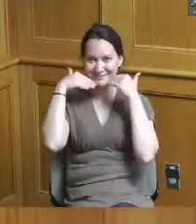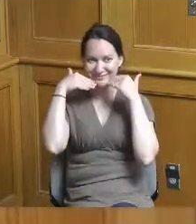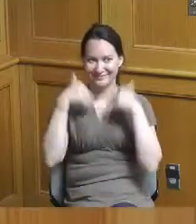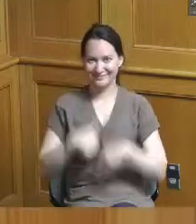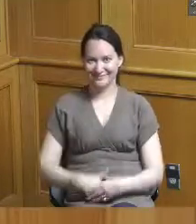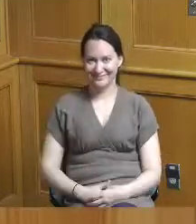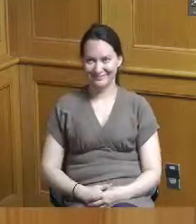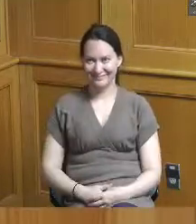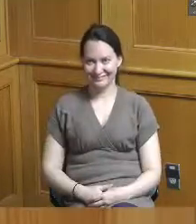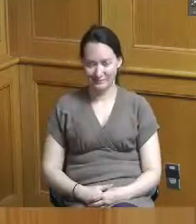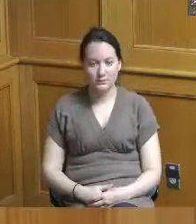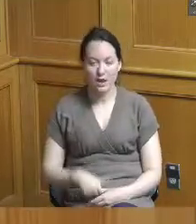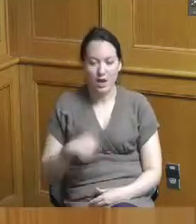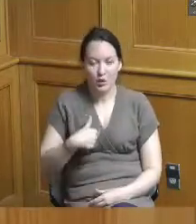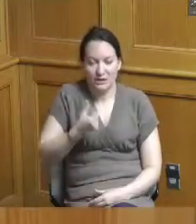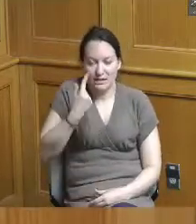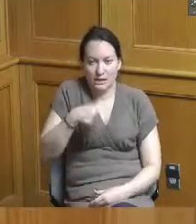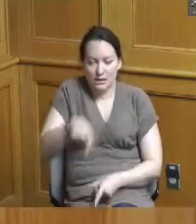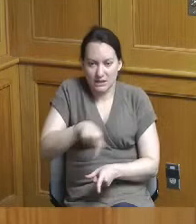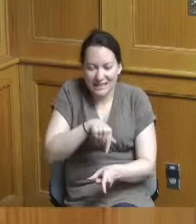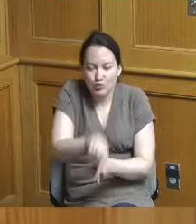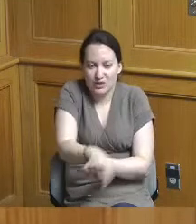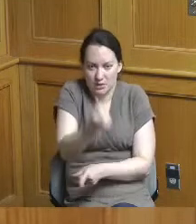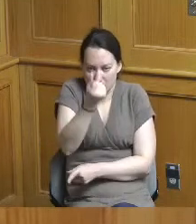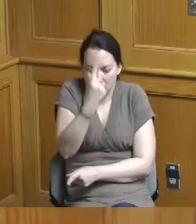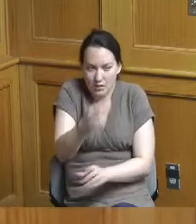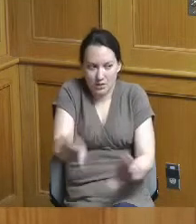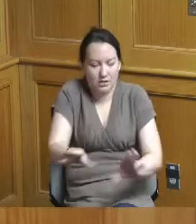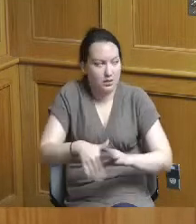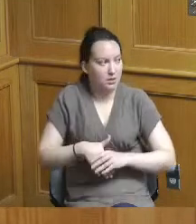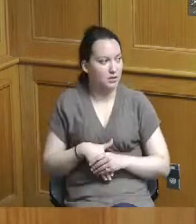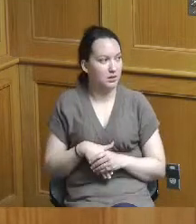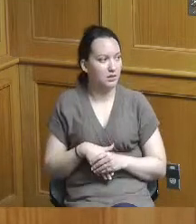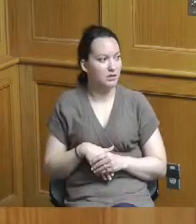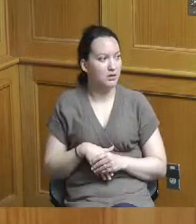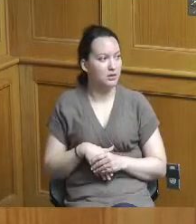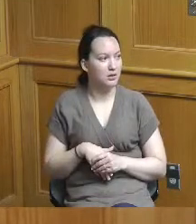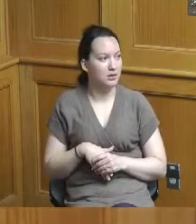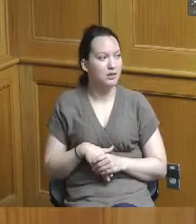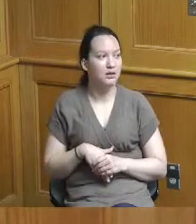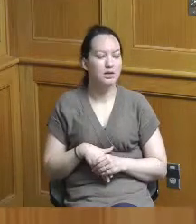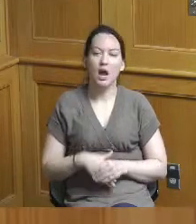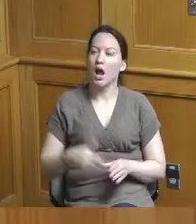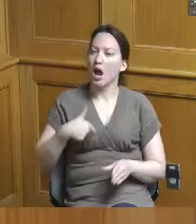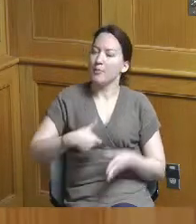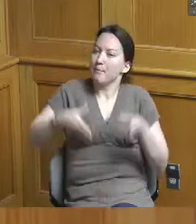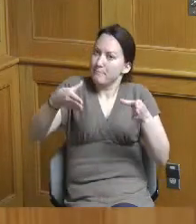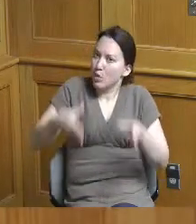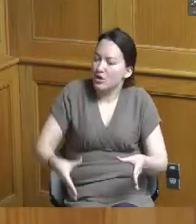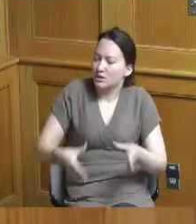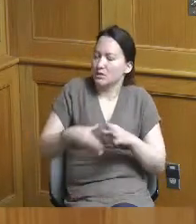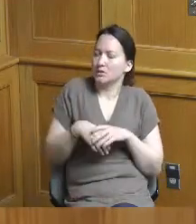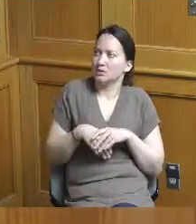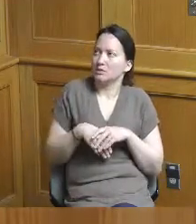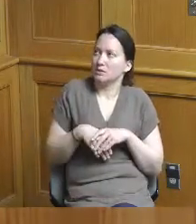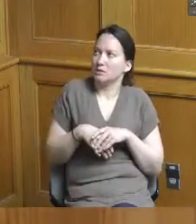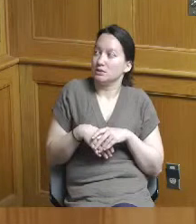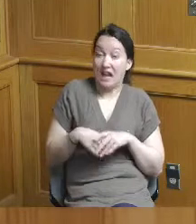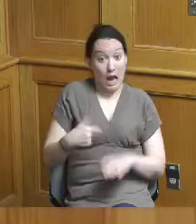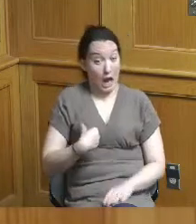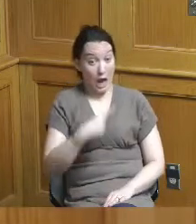someone who really understands this industry I'm you know I'm someone who I think probably the only